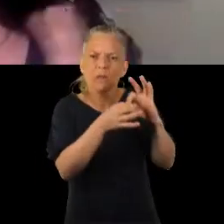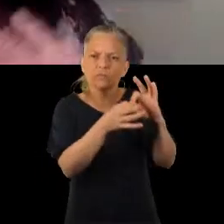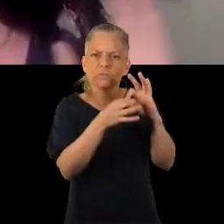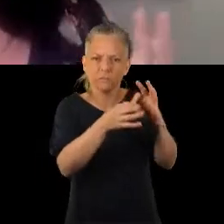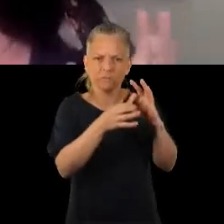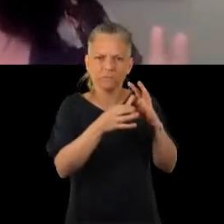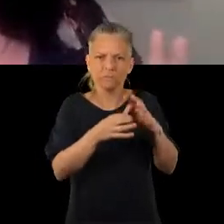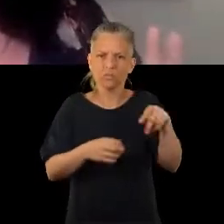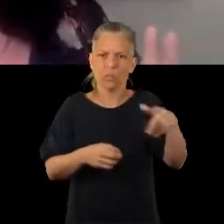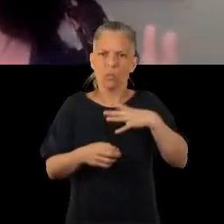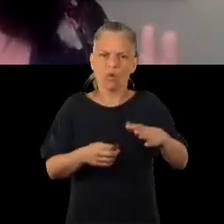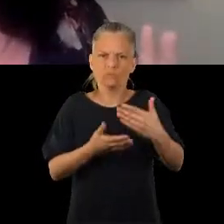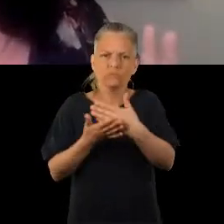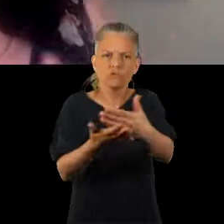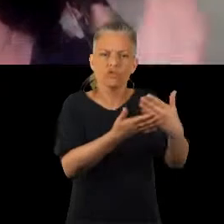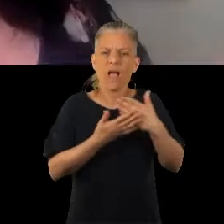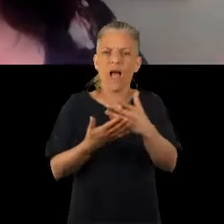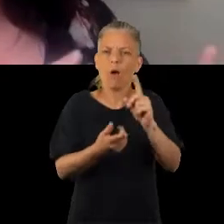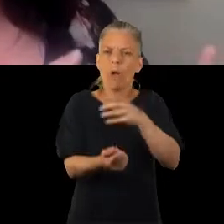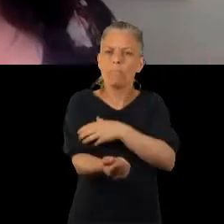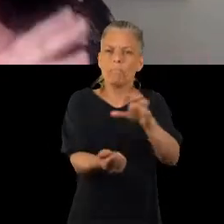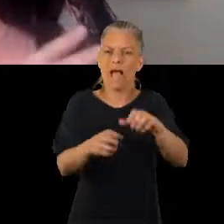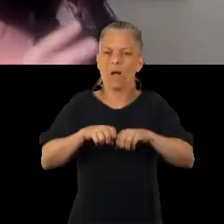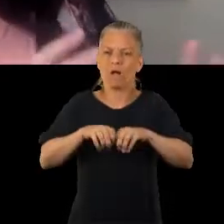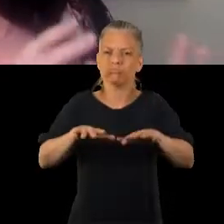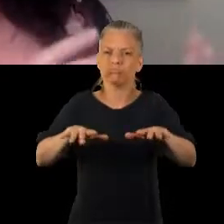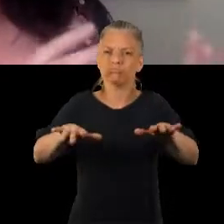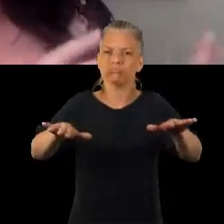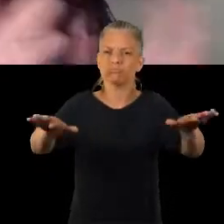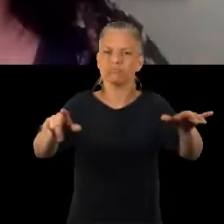Then the values base and skills around that, and when we’re taking that then to